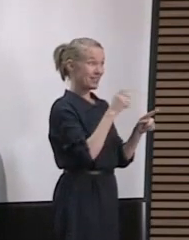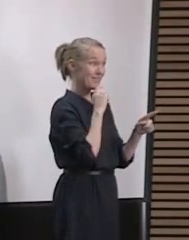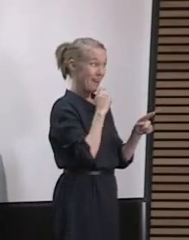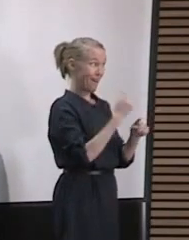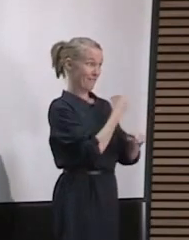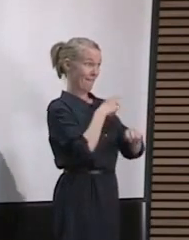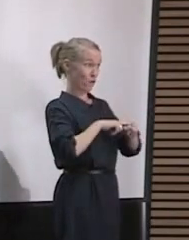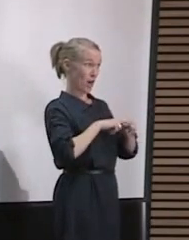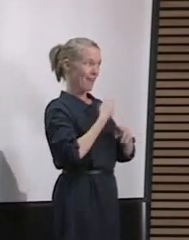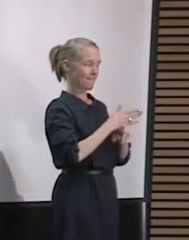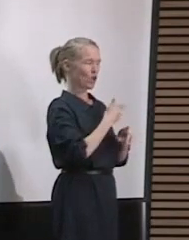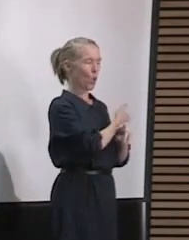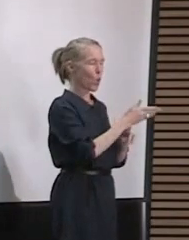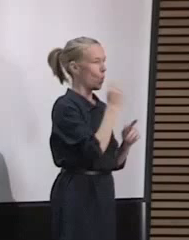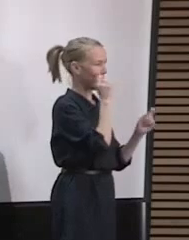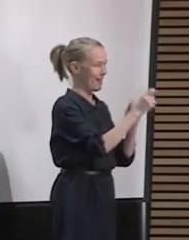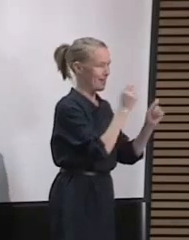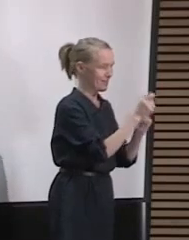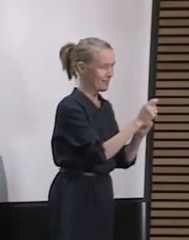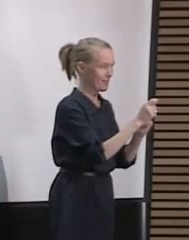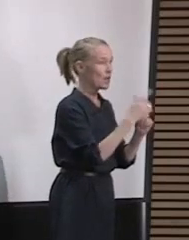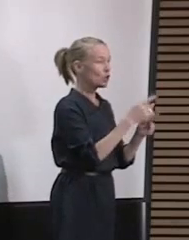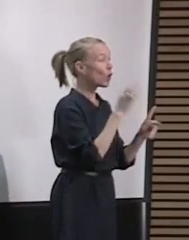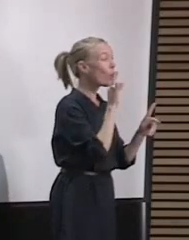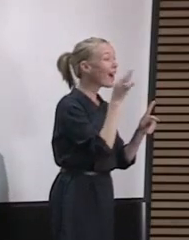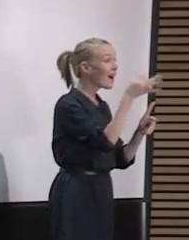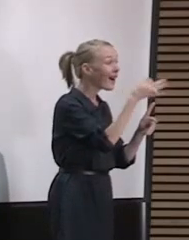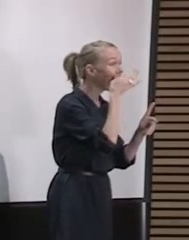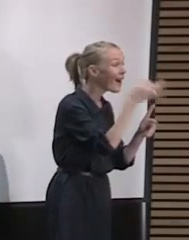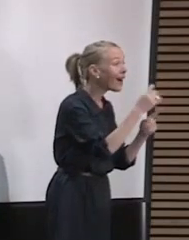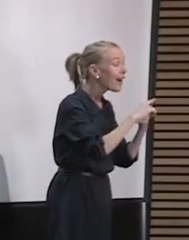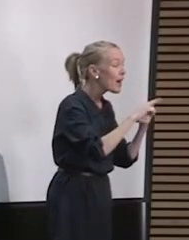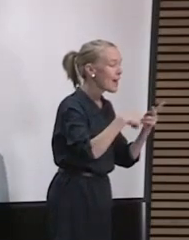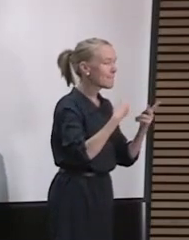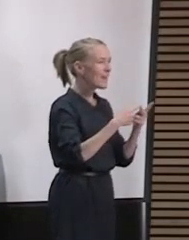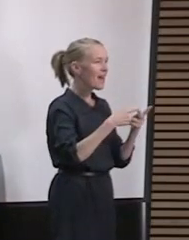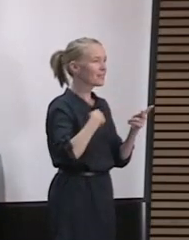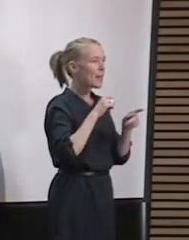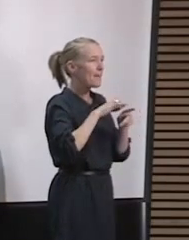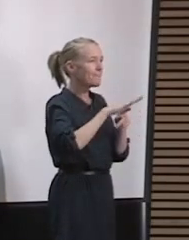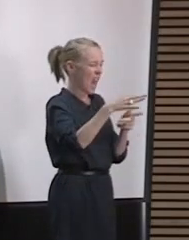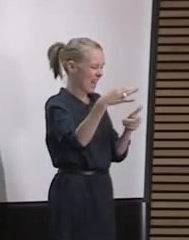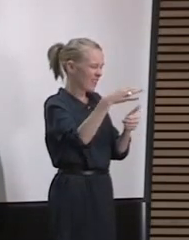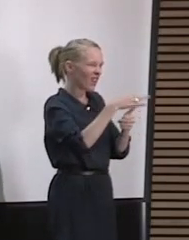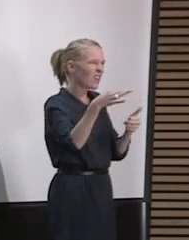last Friday and have all been retested. And this is a place where we will use serology as